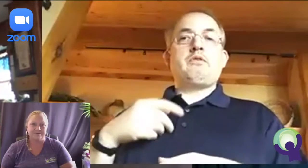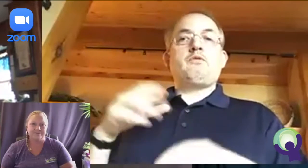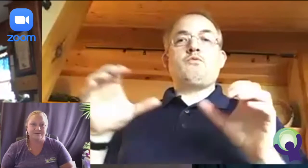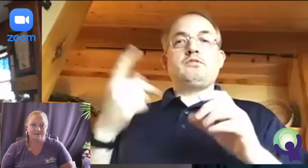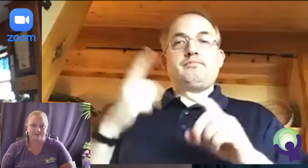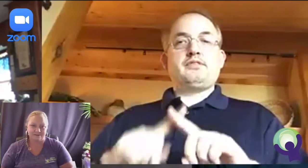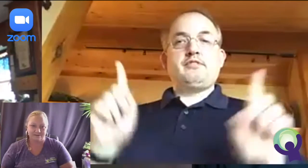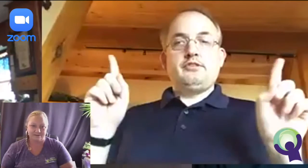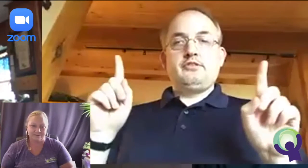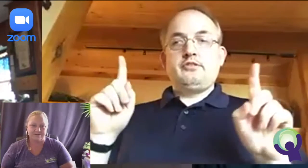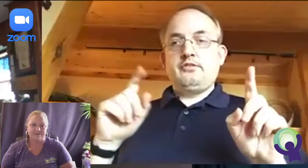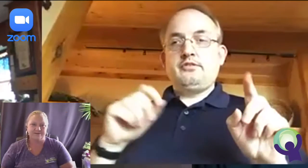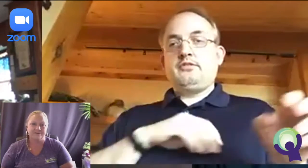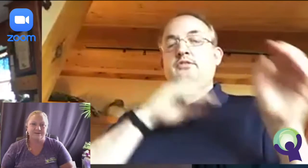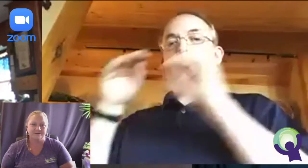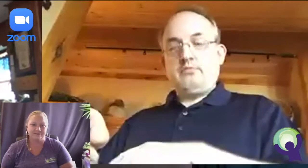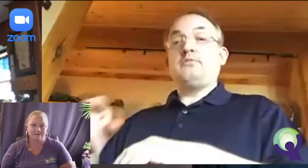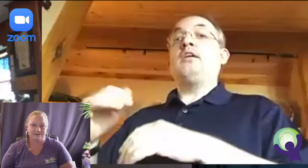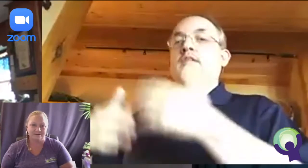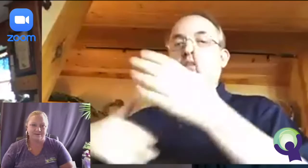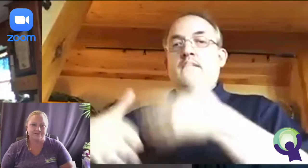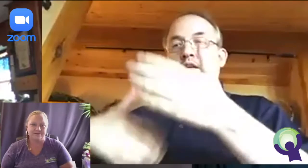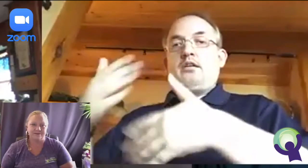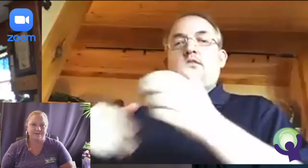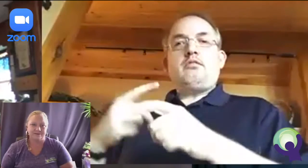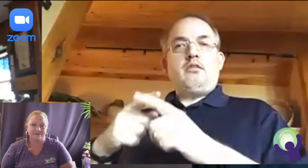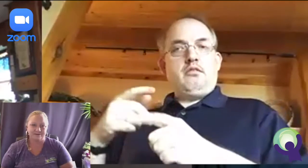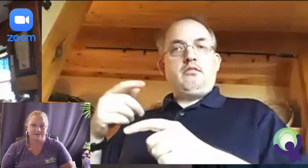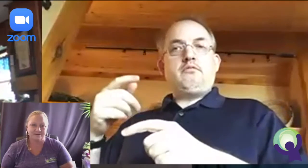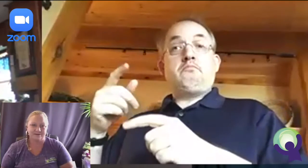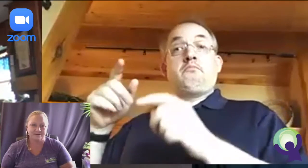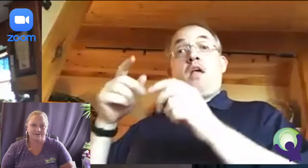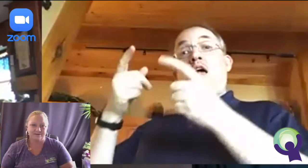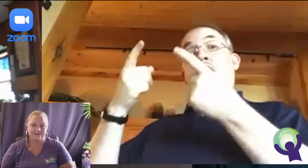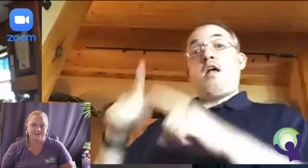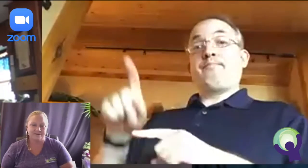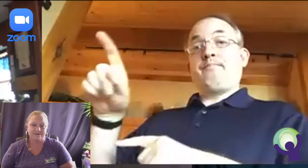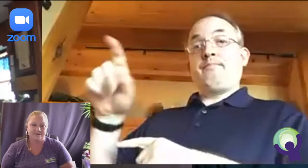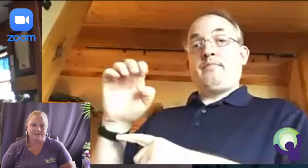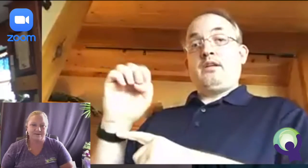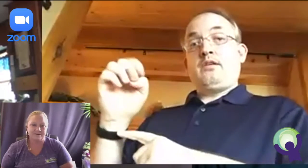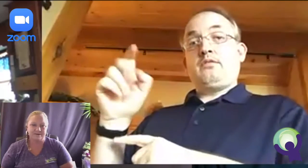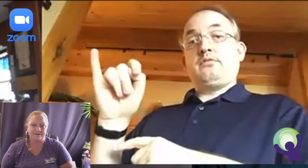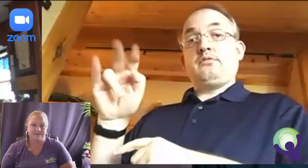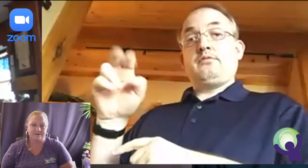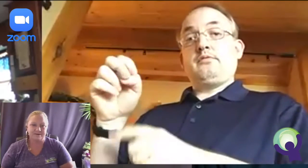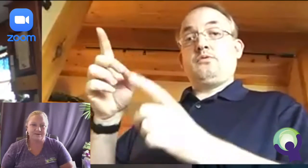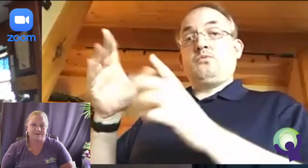take the opportunity to challenge myself. It was something different moving all that went with that from Wisconsin to New York, there was